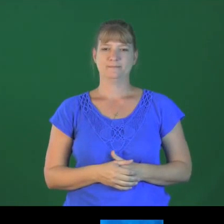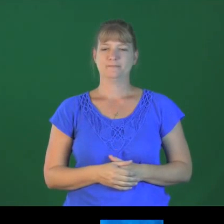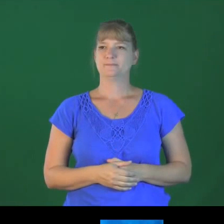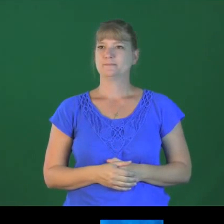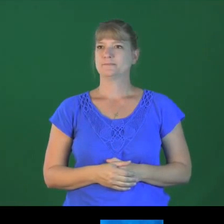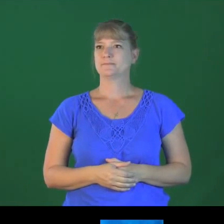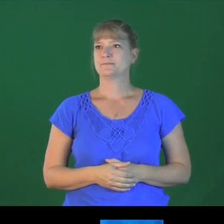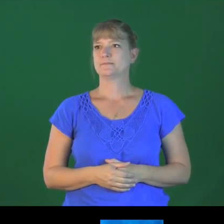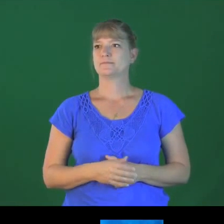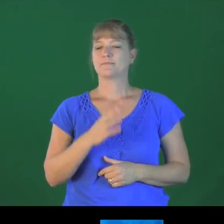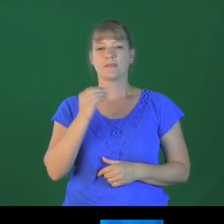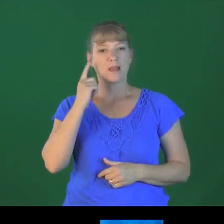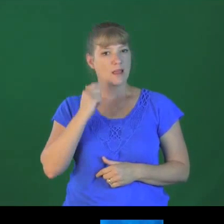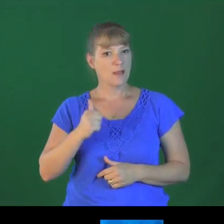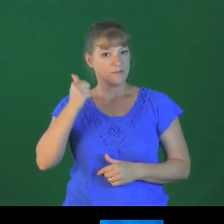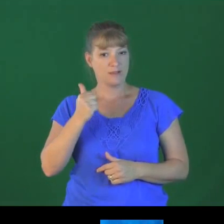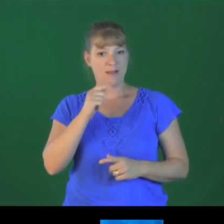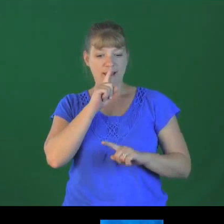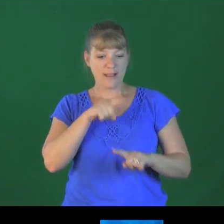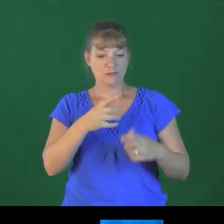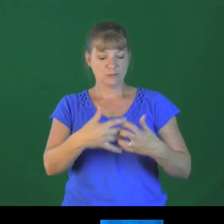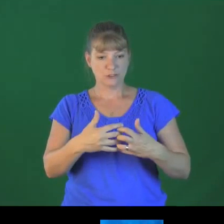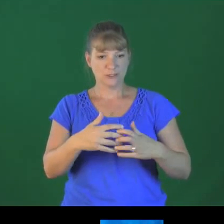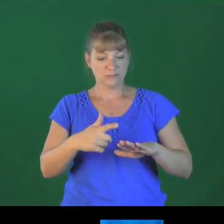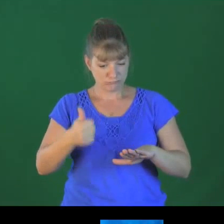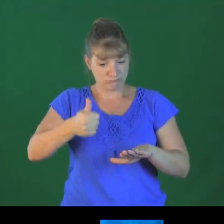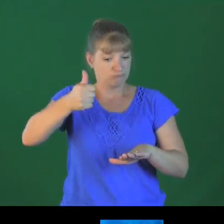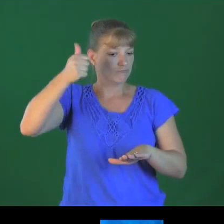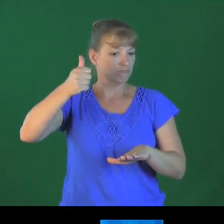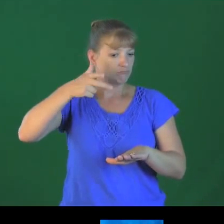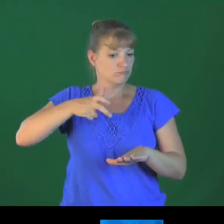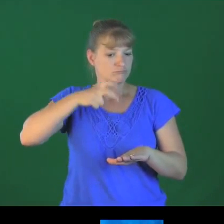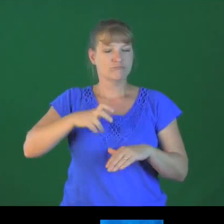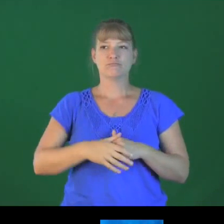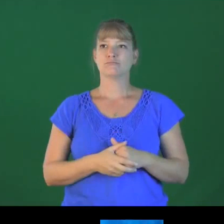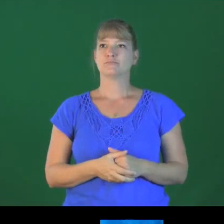There are also amplified answering machines.